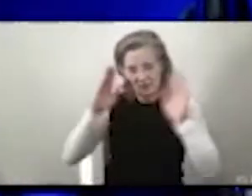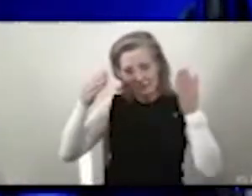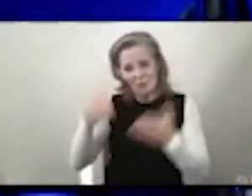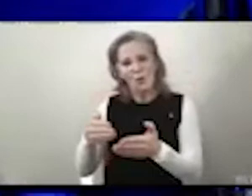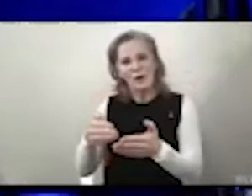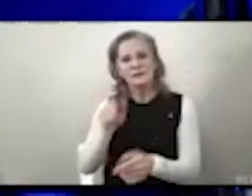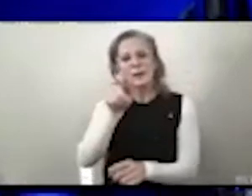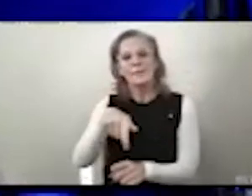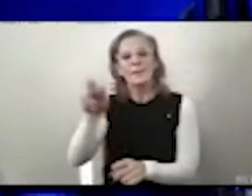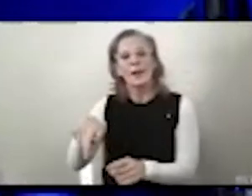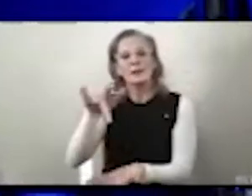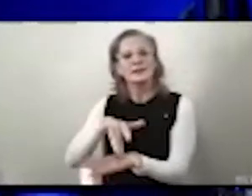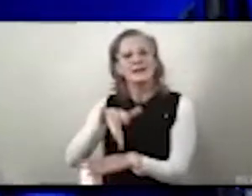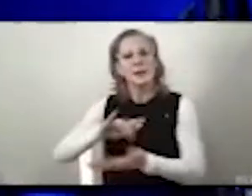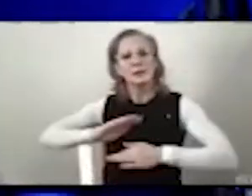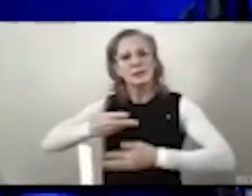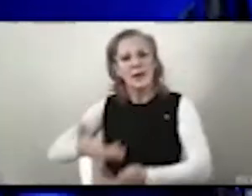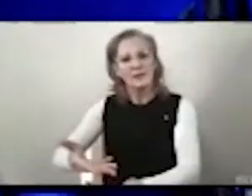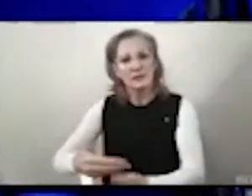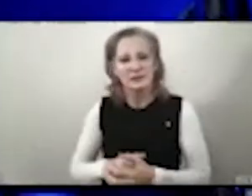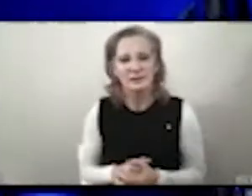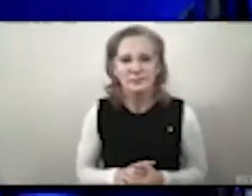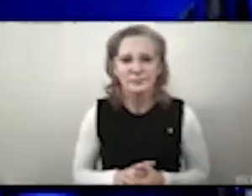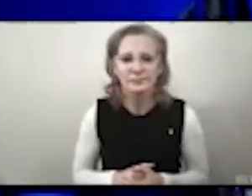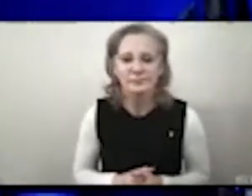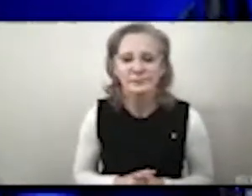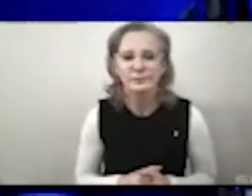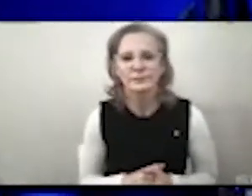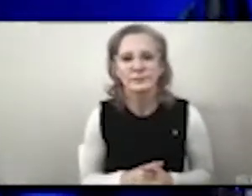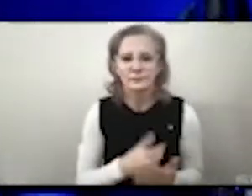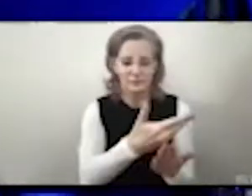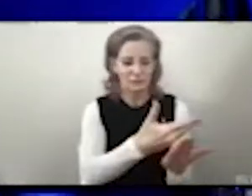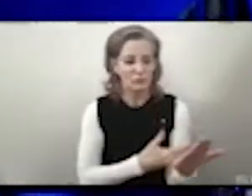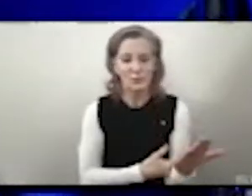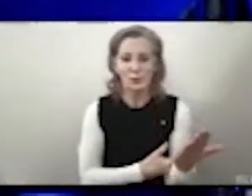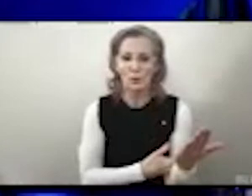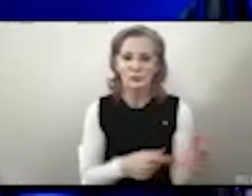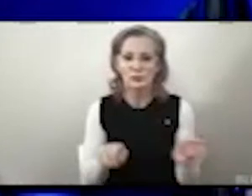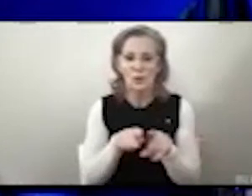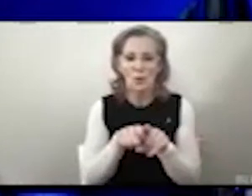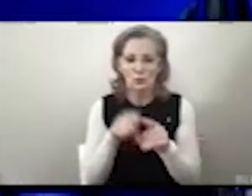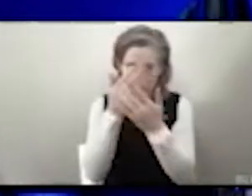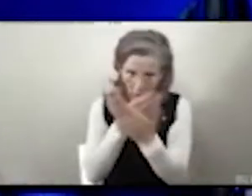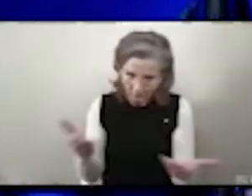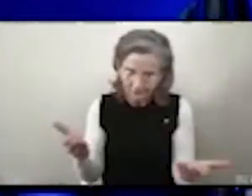The Commission's report also highlights that a commitment to participation is not sufficient in and of itself.